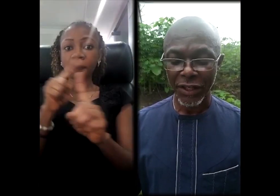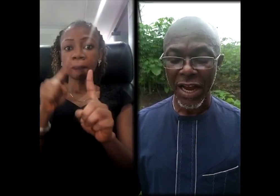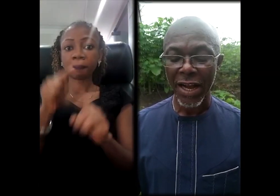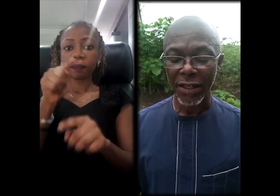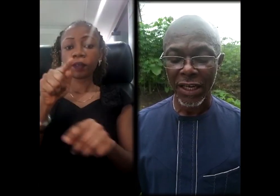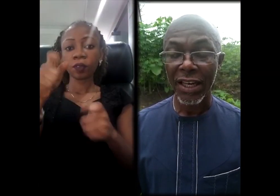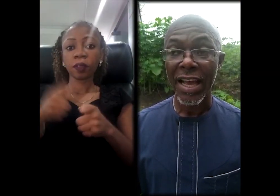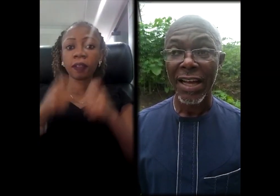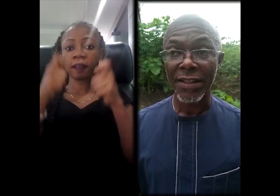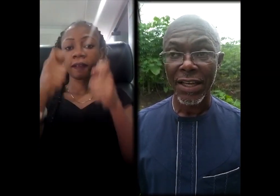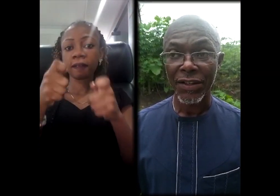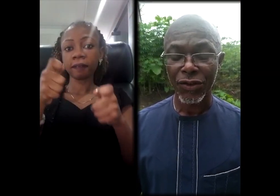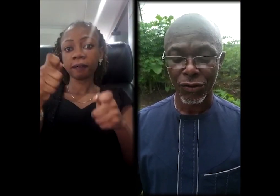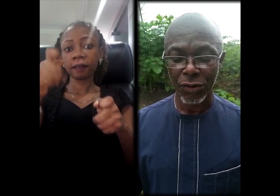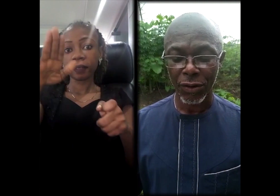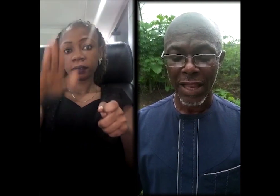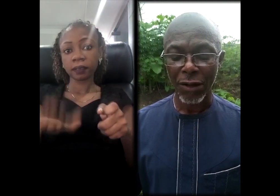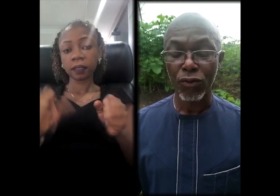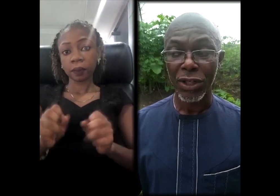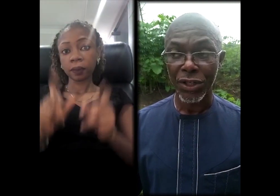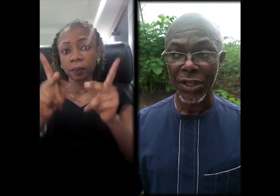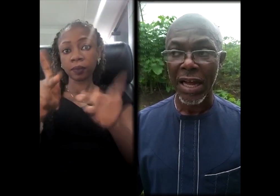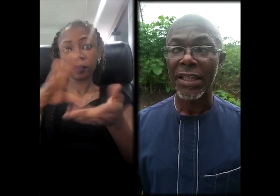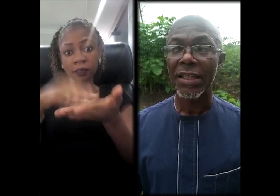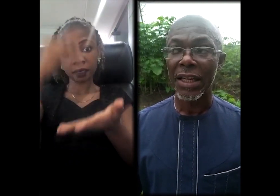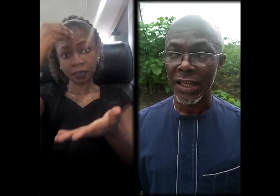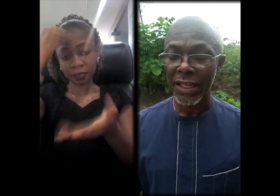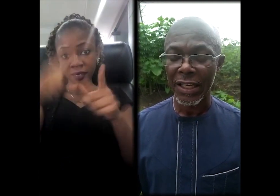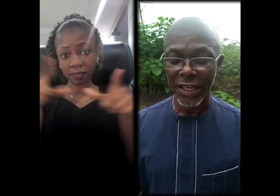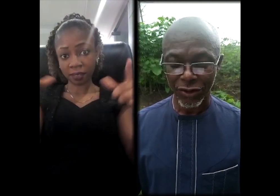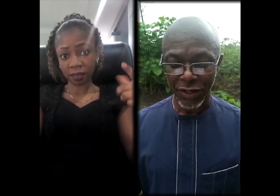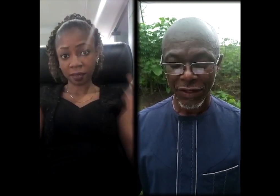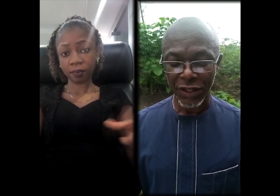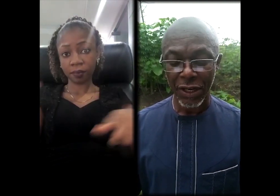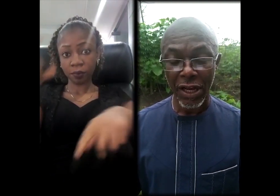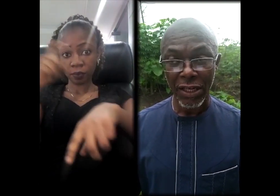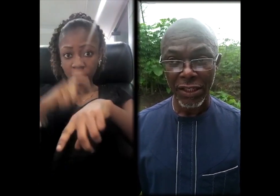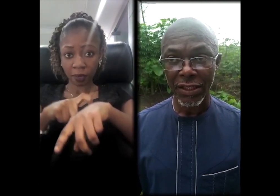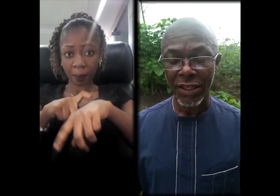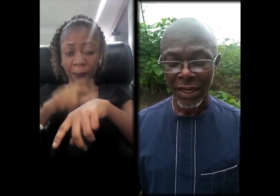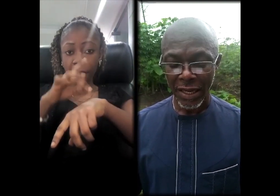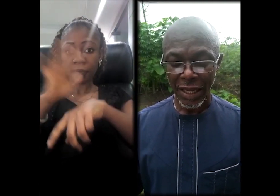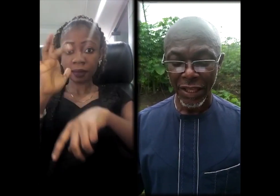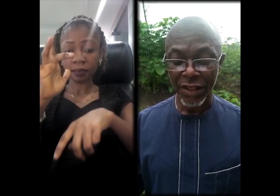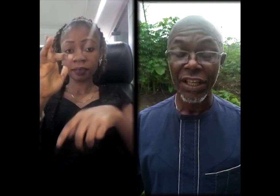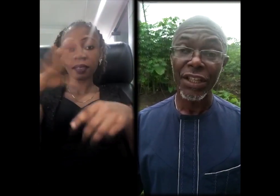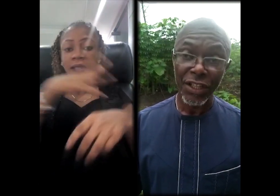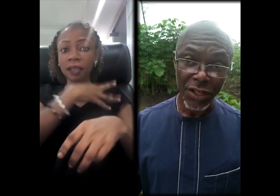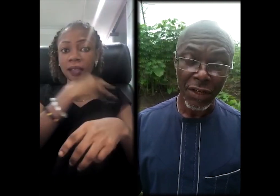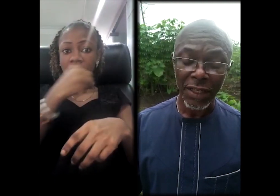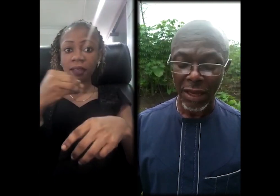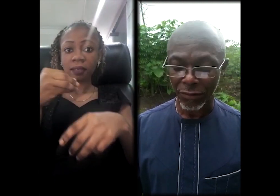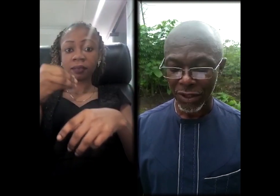When you give a child early access to language and early literacy learning in the indigenous